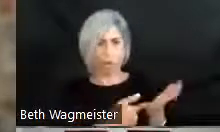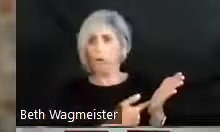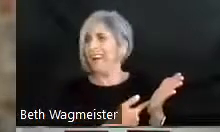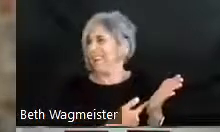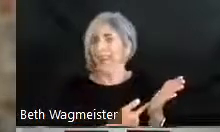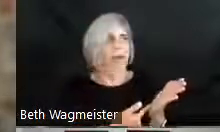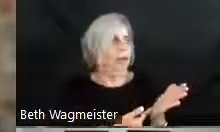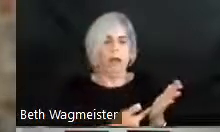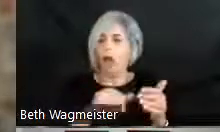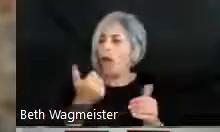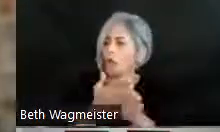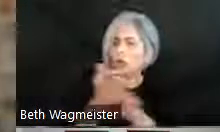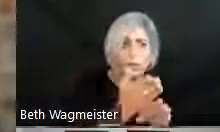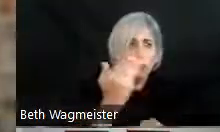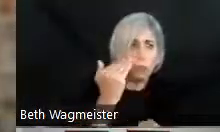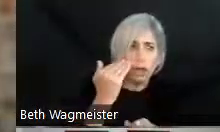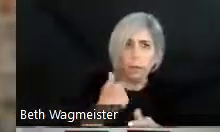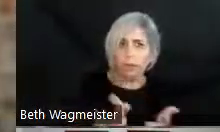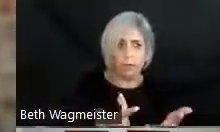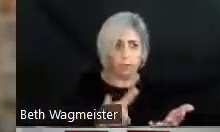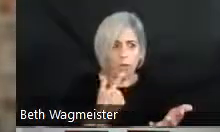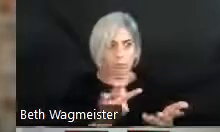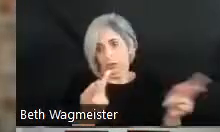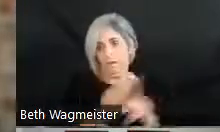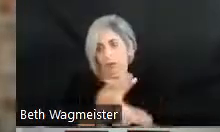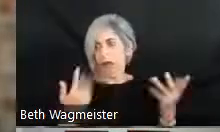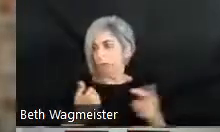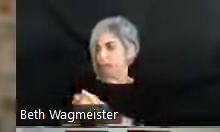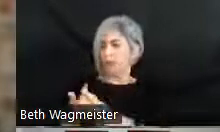do we know that we're just told to go figure it out. How many electricians are out there